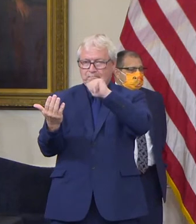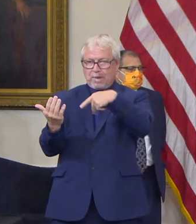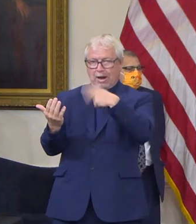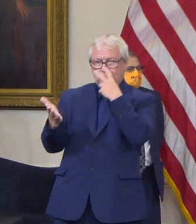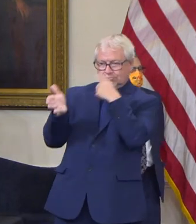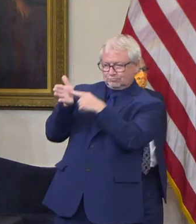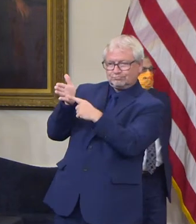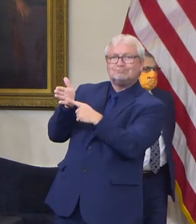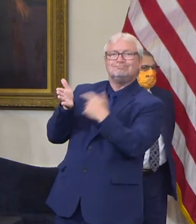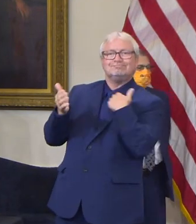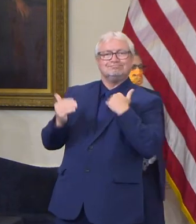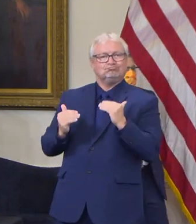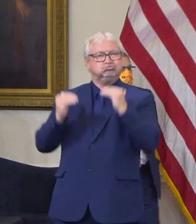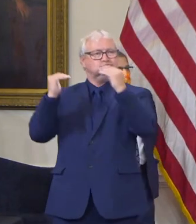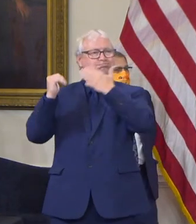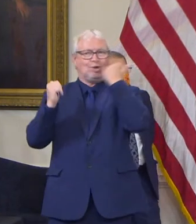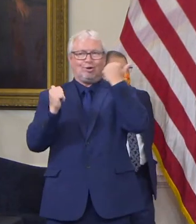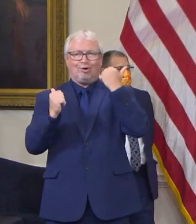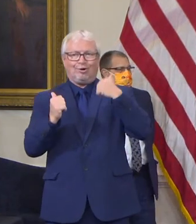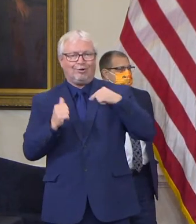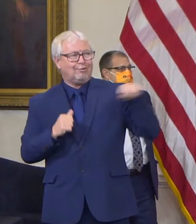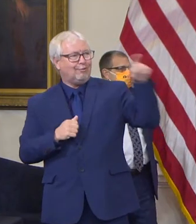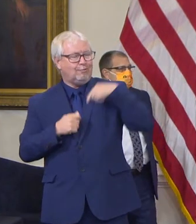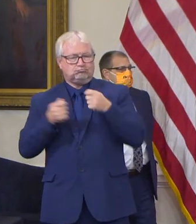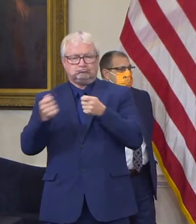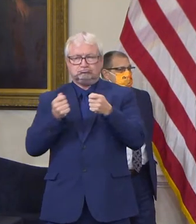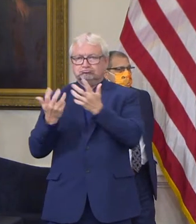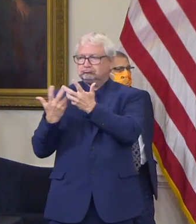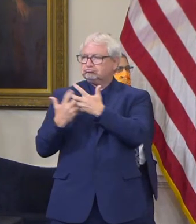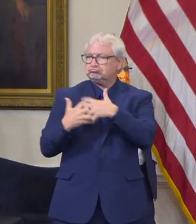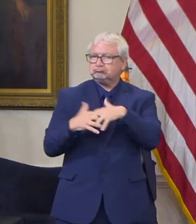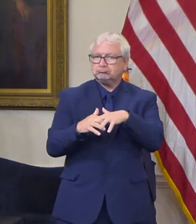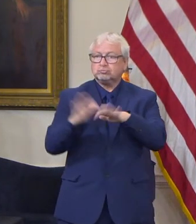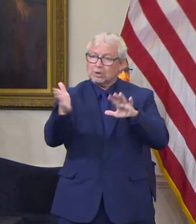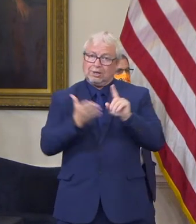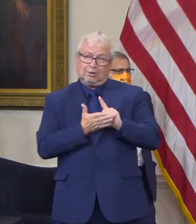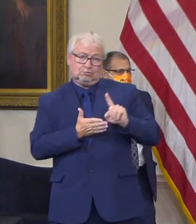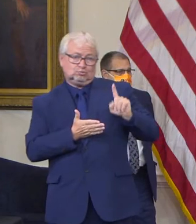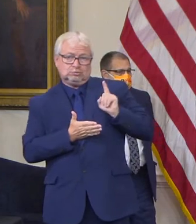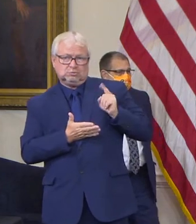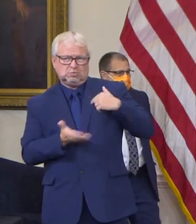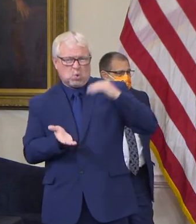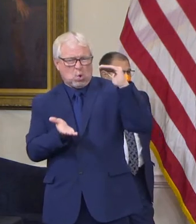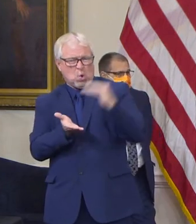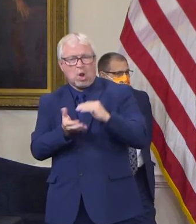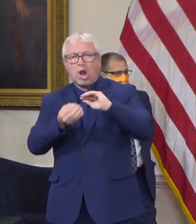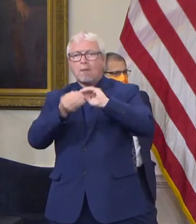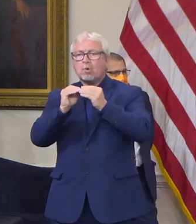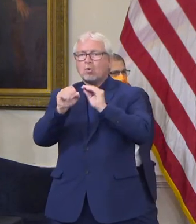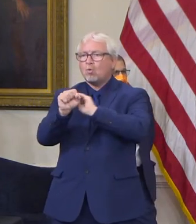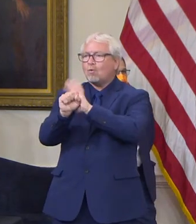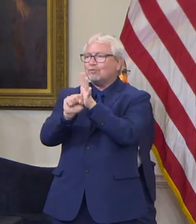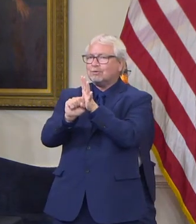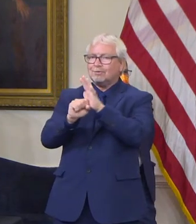the Delta variant surge better than just about any other state Last week we reported the lowest COVID case rate in the nation.